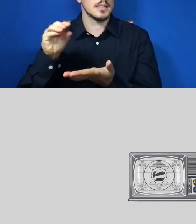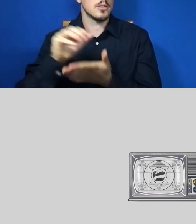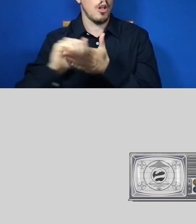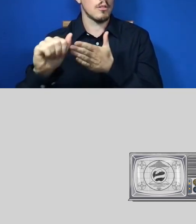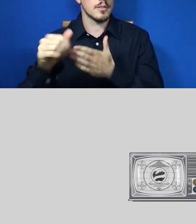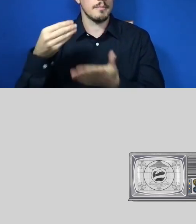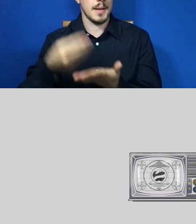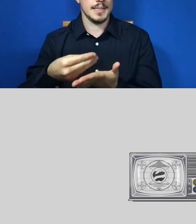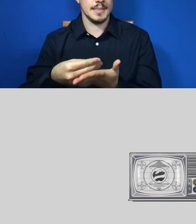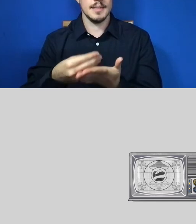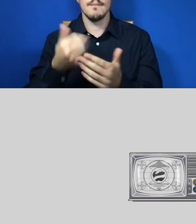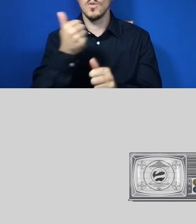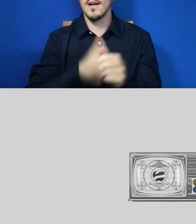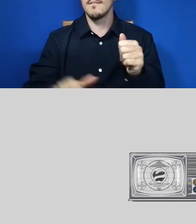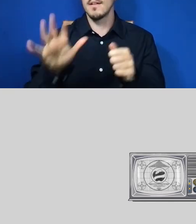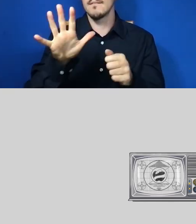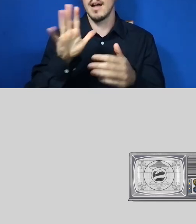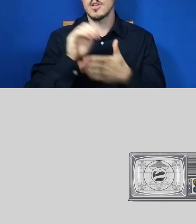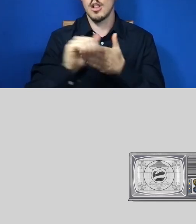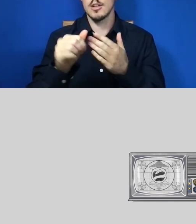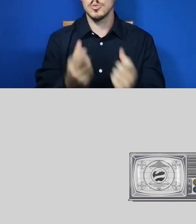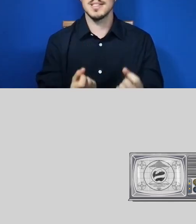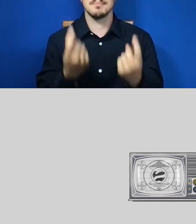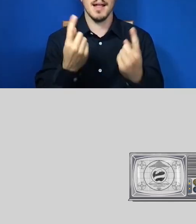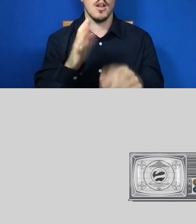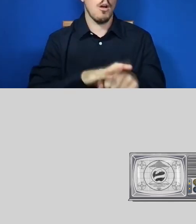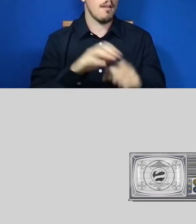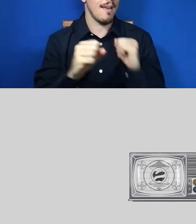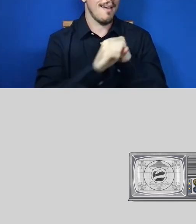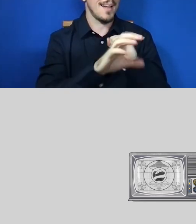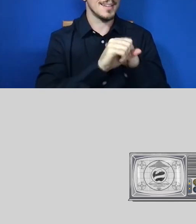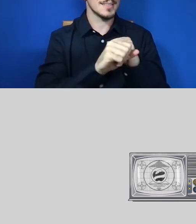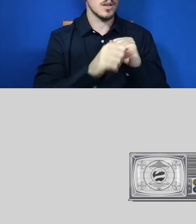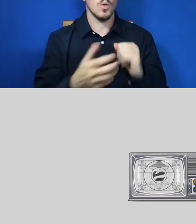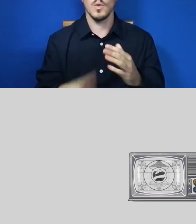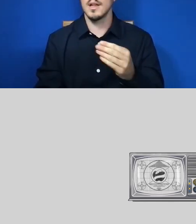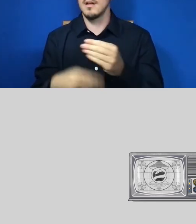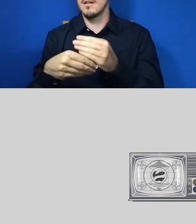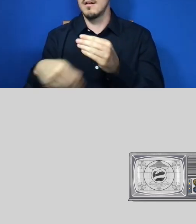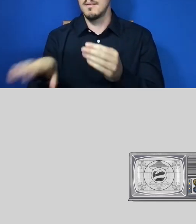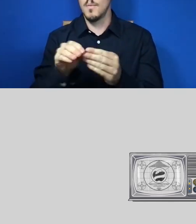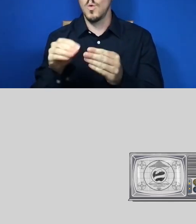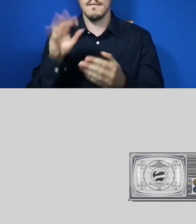and for every five dollars increase in the money that we spend on ads, we earn five more dollars.